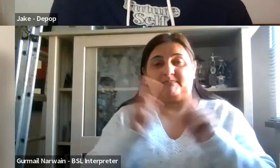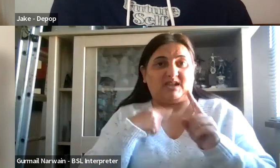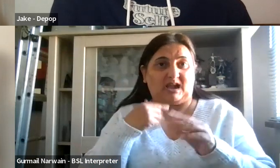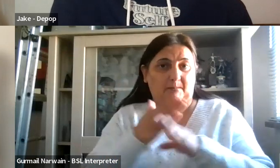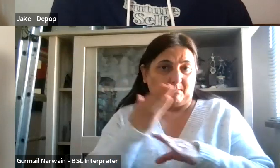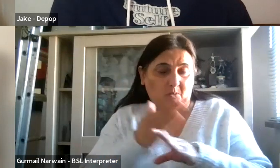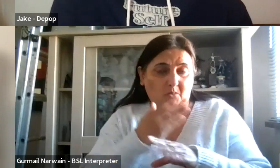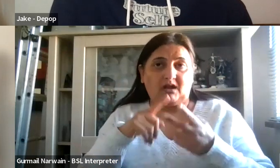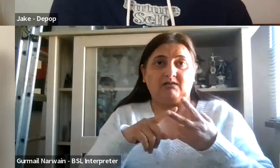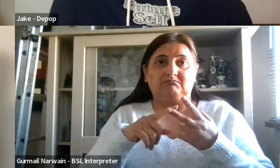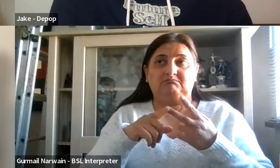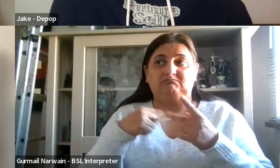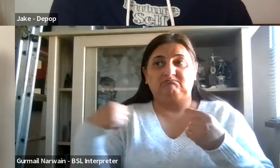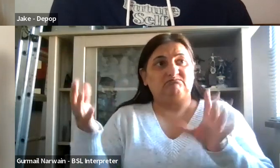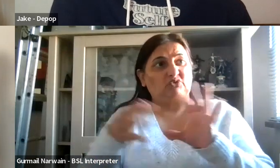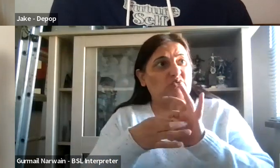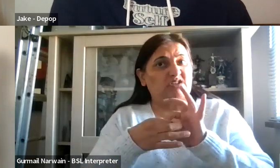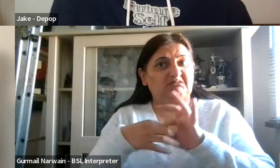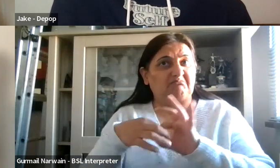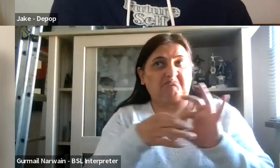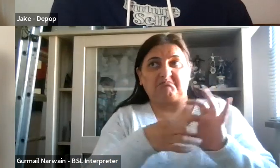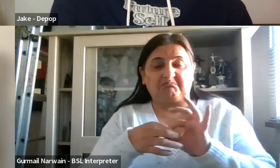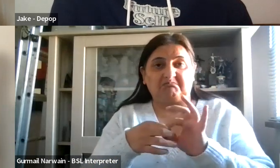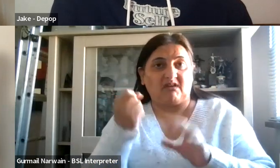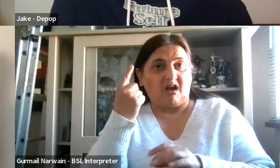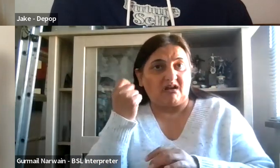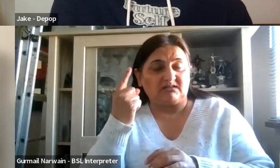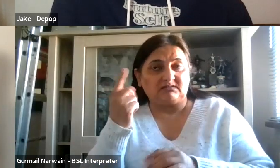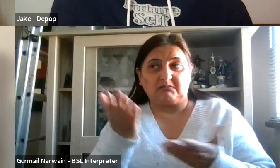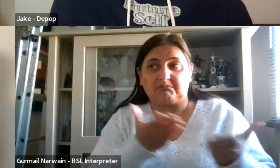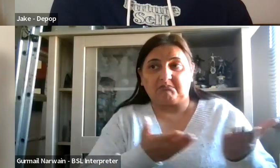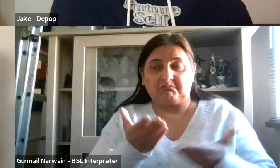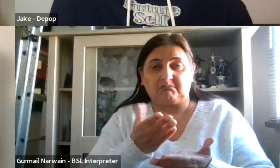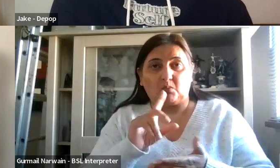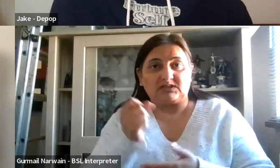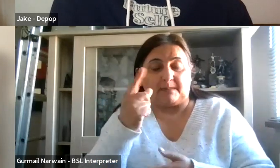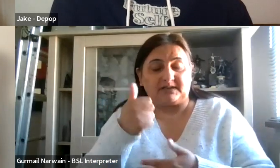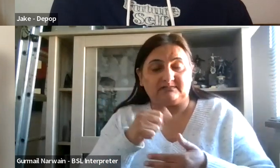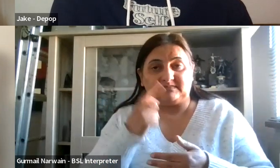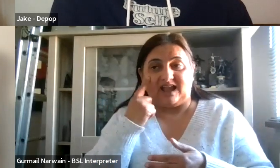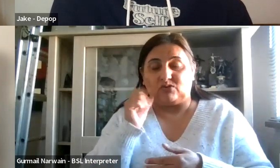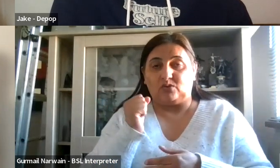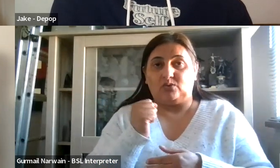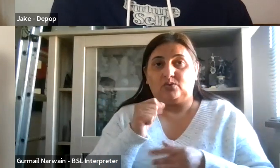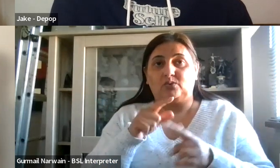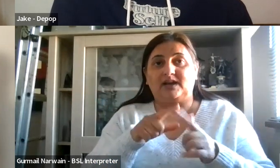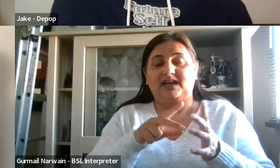get together and really get some ideas about what's going on. Chances to meet the employees, chances to get together and really get some inside about what is going on. Check out the events page on even break for all of that information.